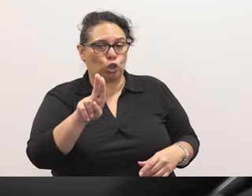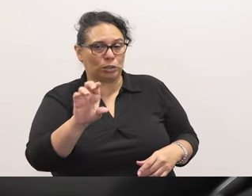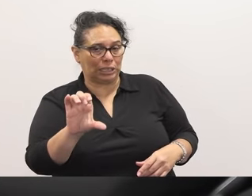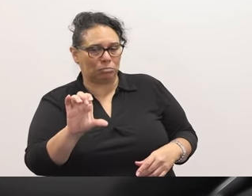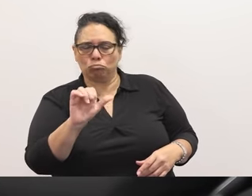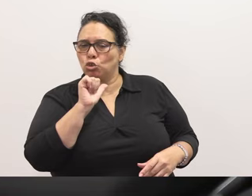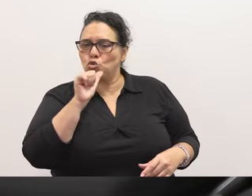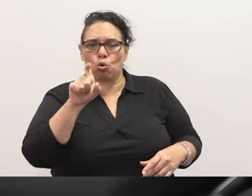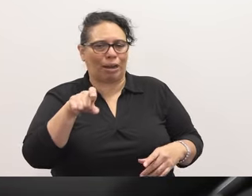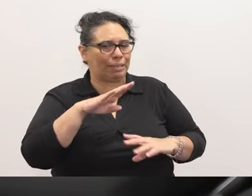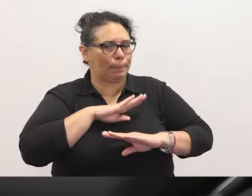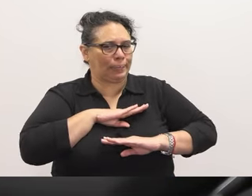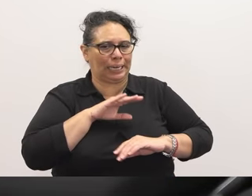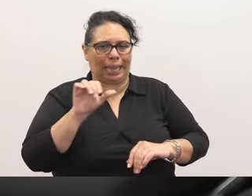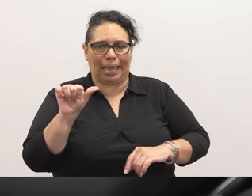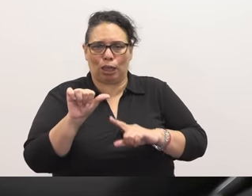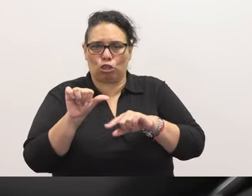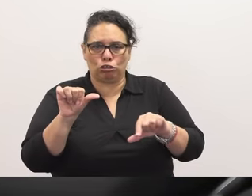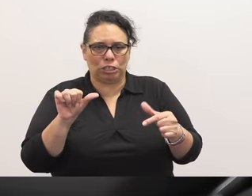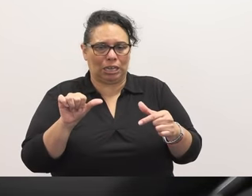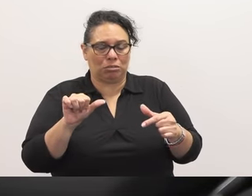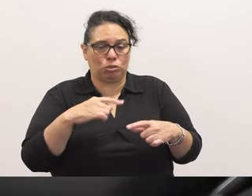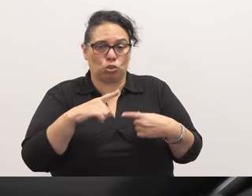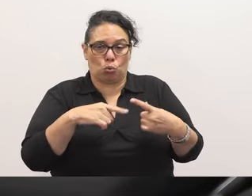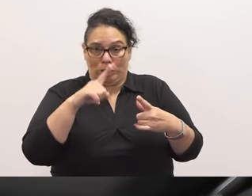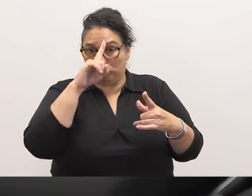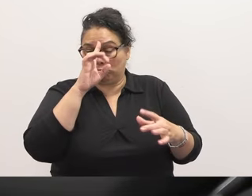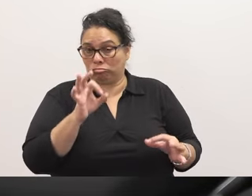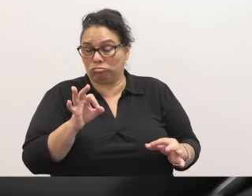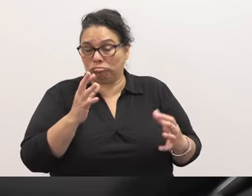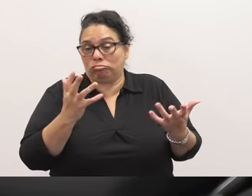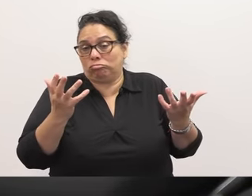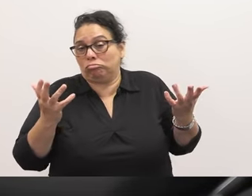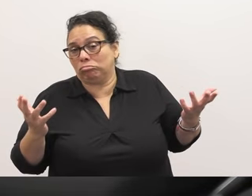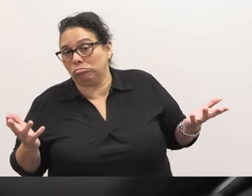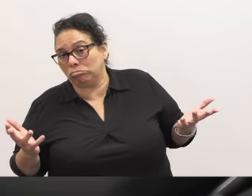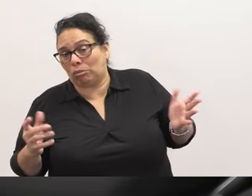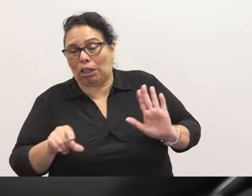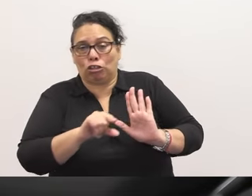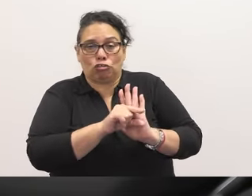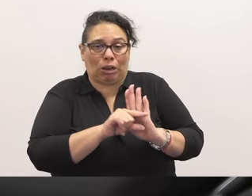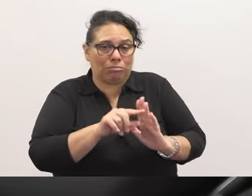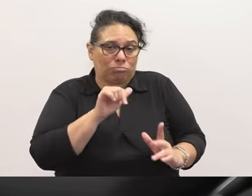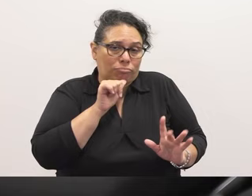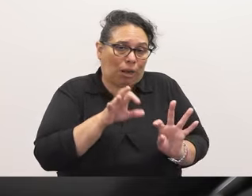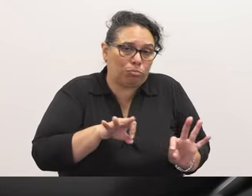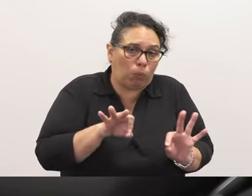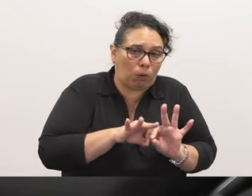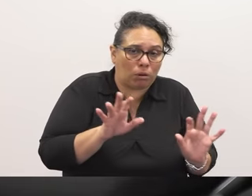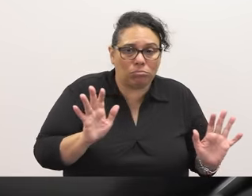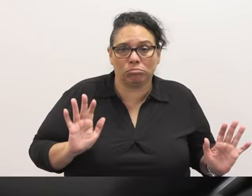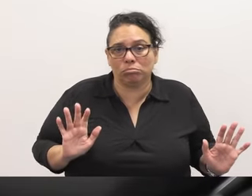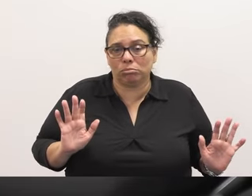and once you've made that decision, the grade in some cases becomes less important. So there's more to the story,